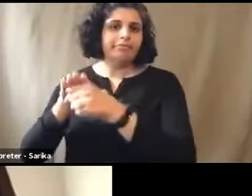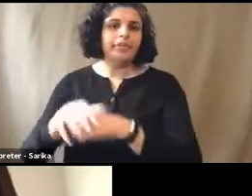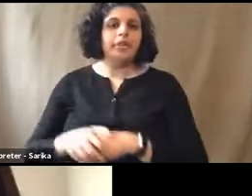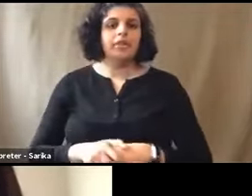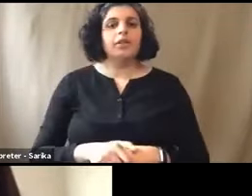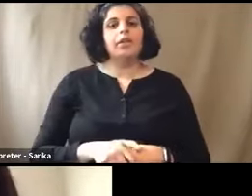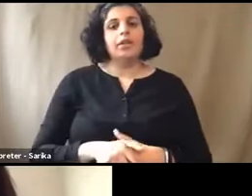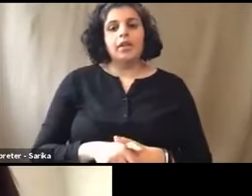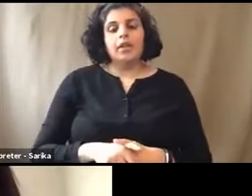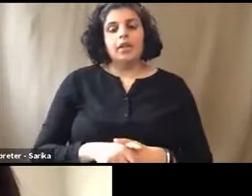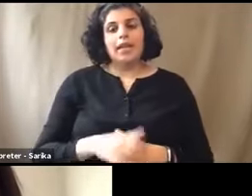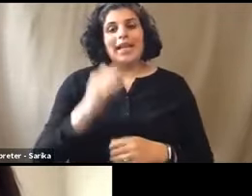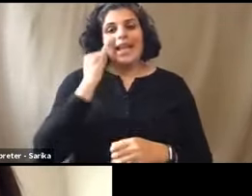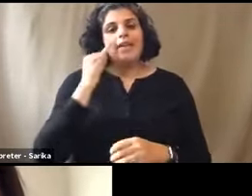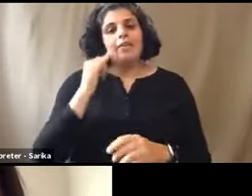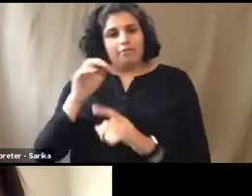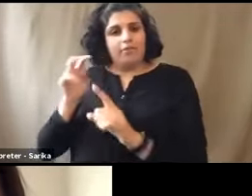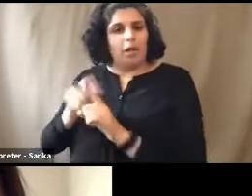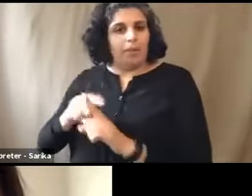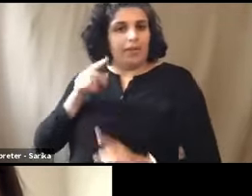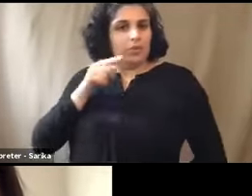if that applies to you more as well.